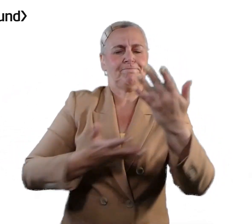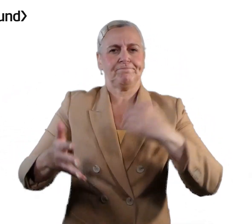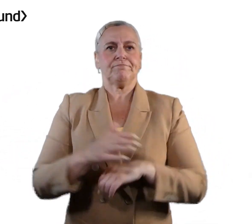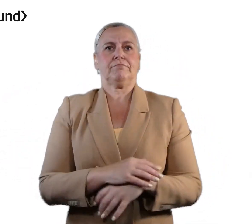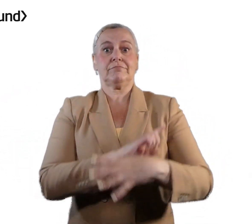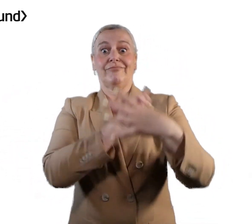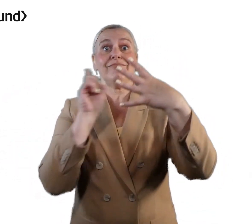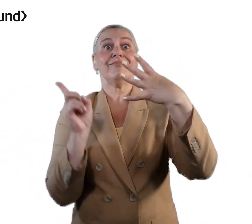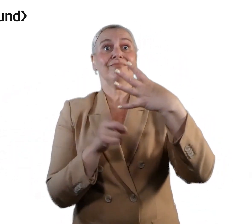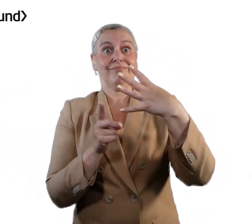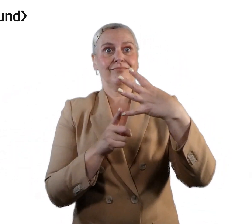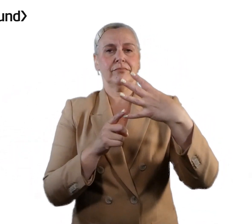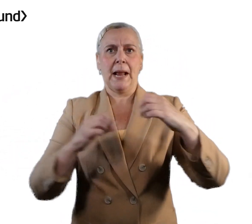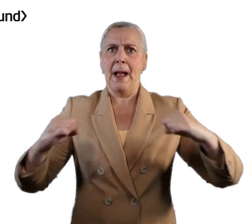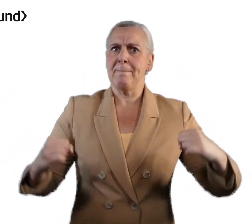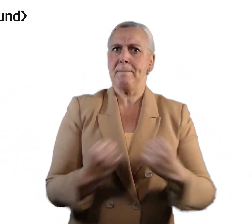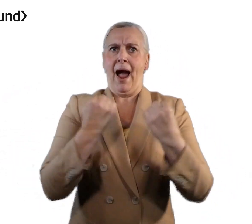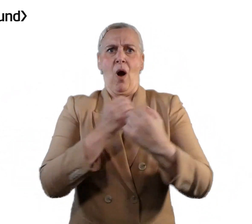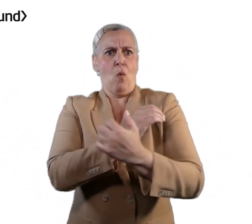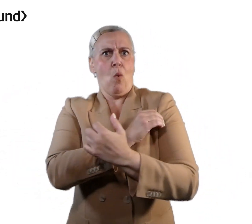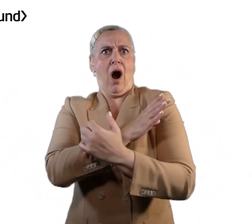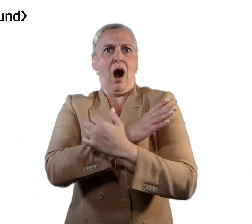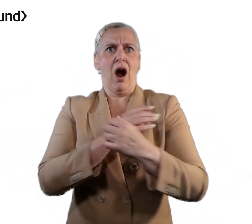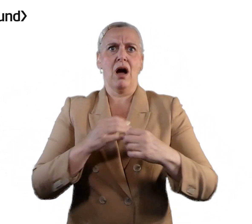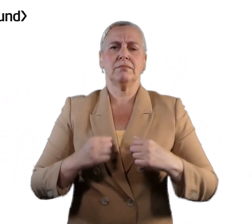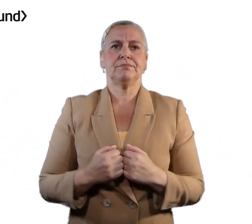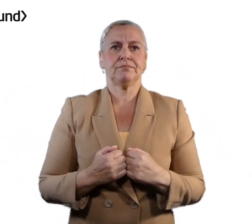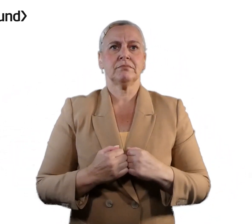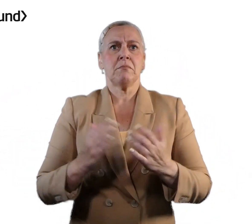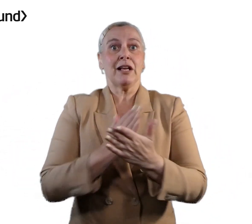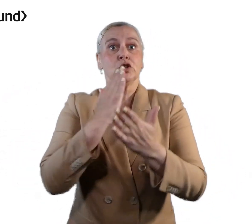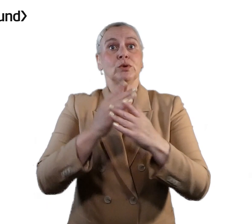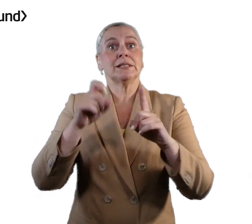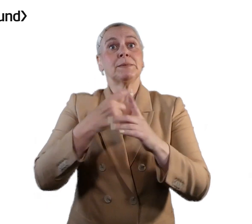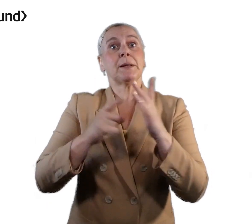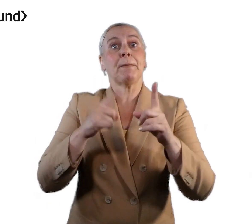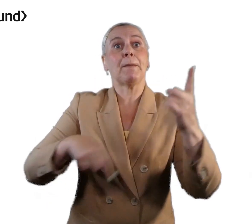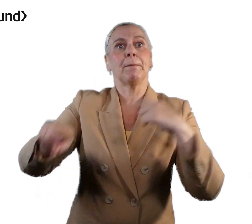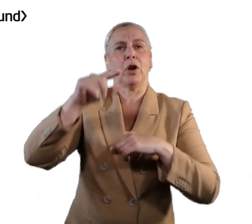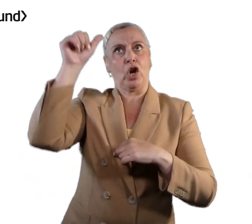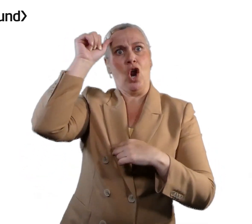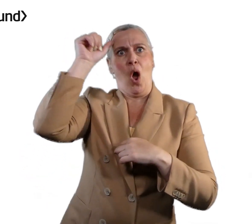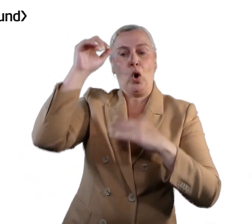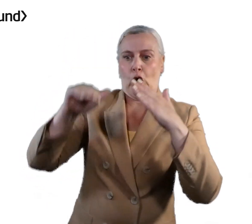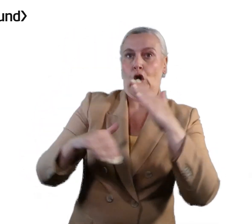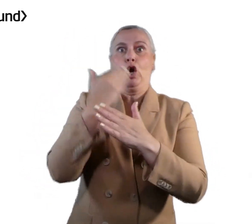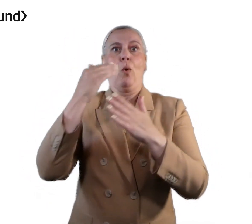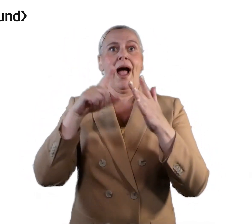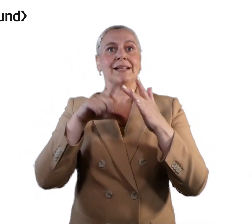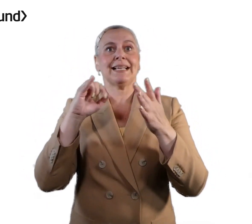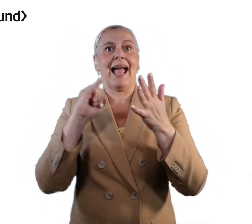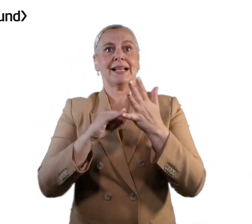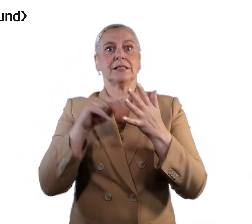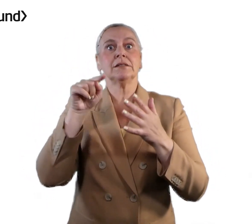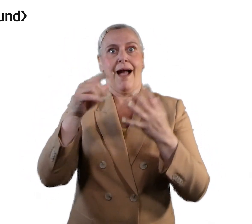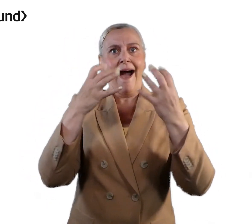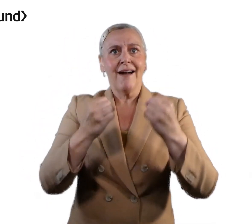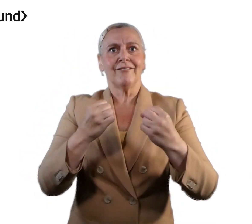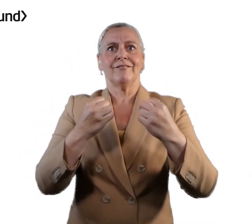4) Empower. Ensure that Disabled people know about the new ICS and have information